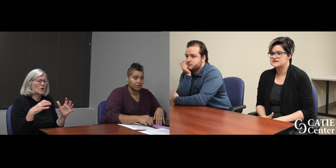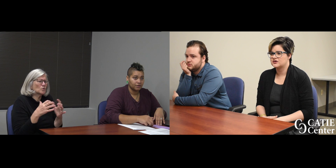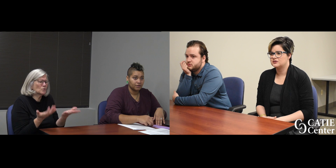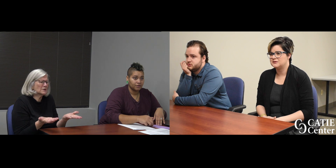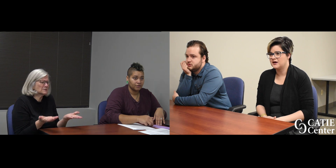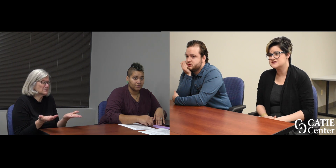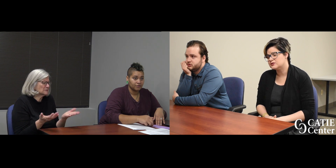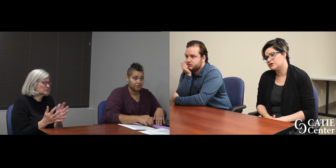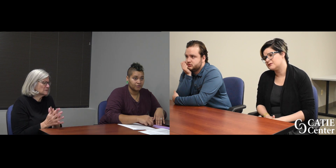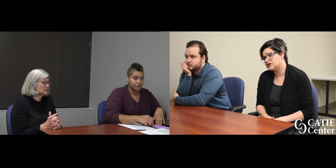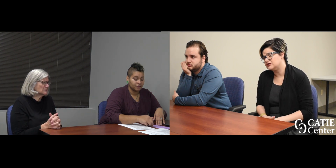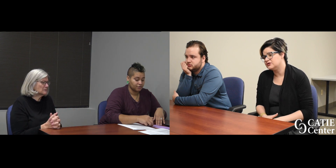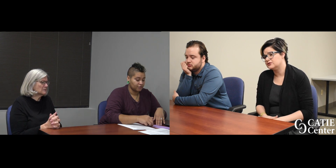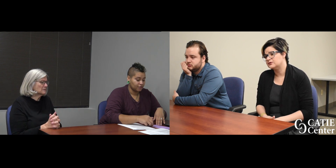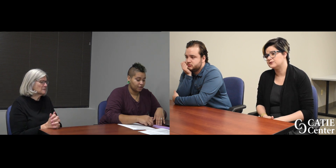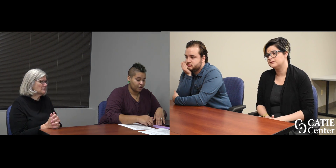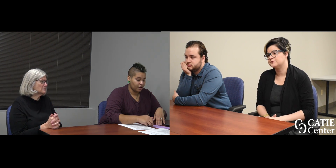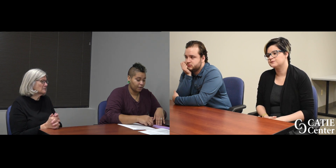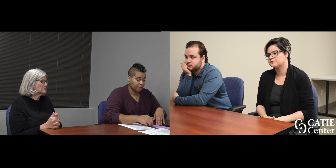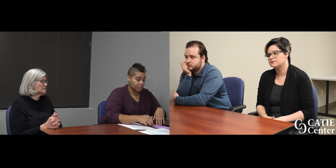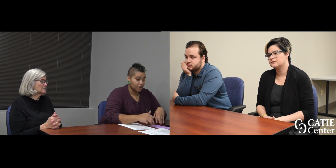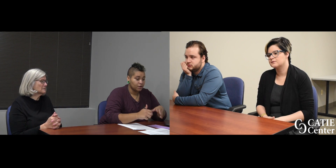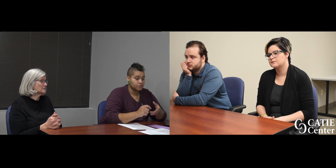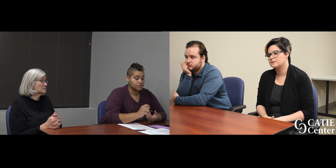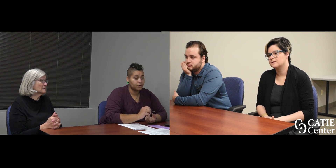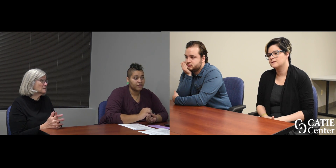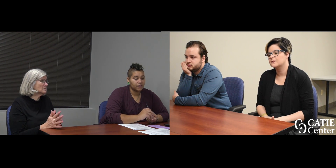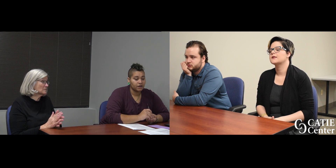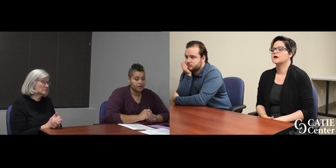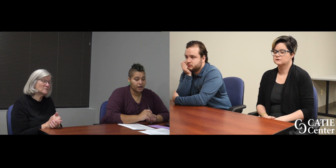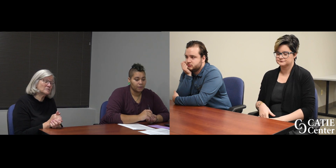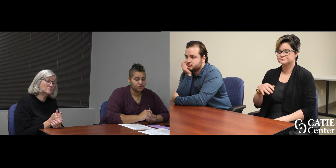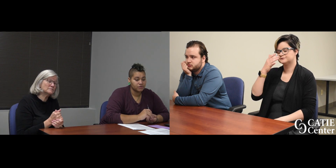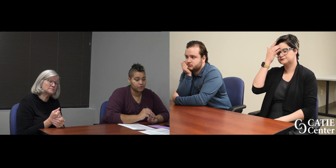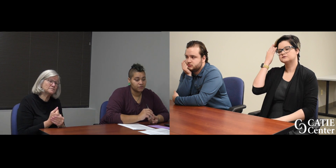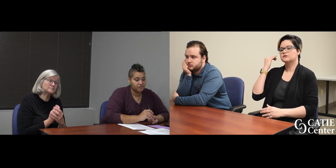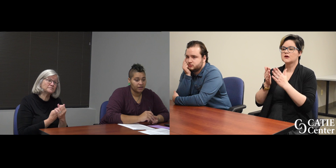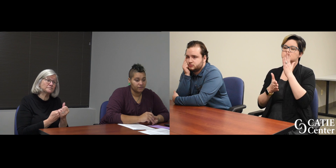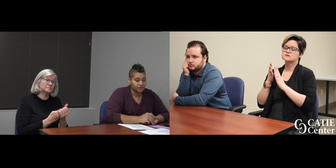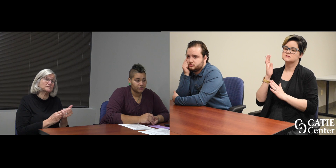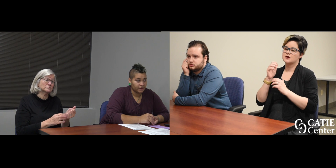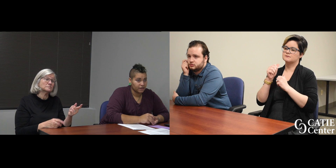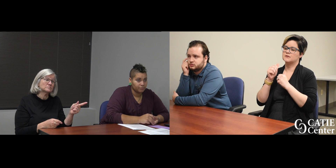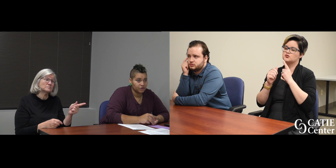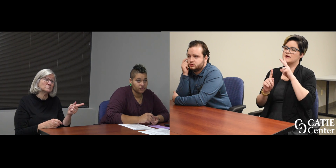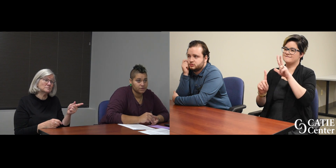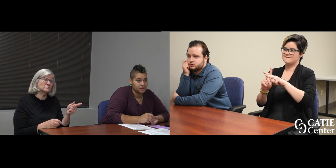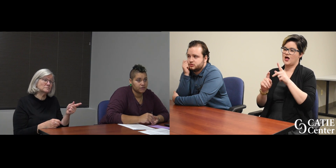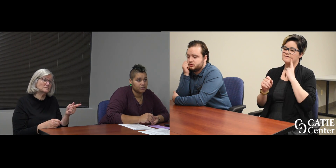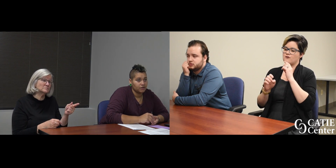How is that gonna be possible? What am I gonna do? There are options you can file through like emergency ...